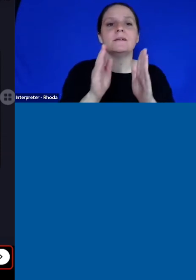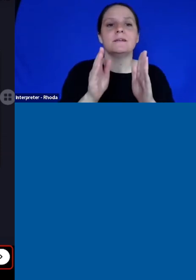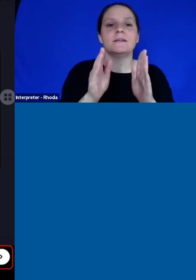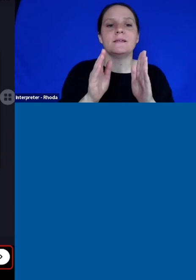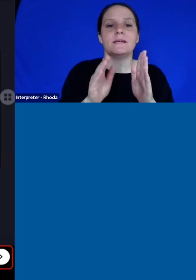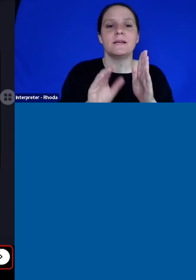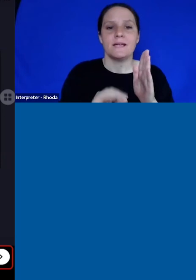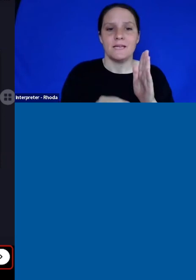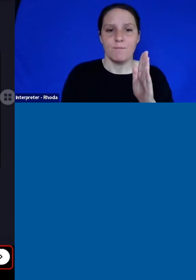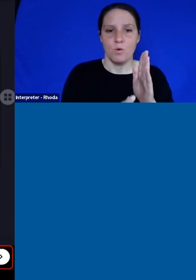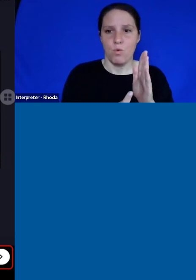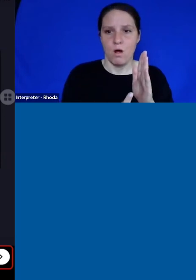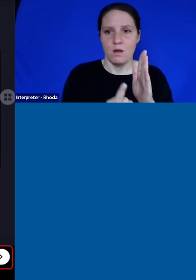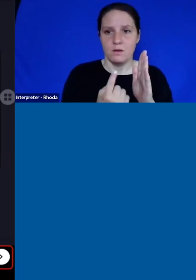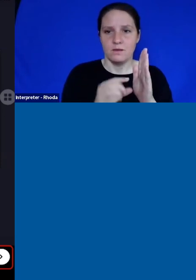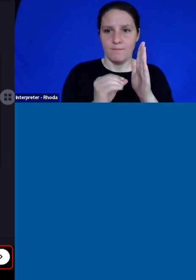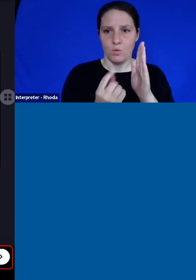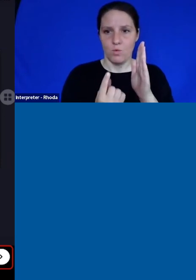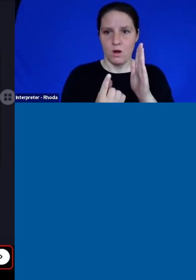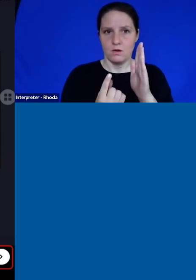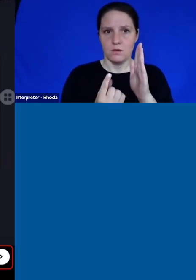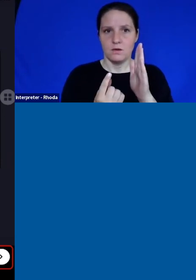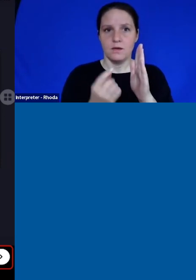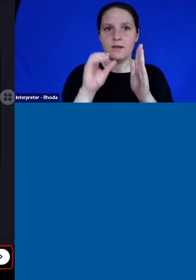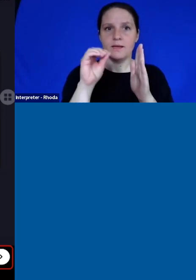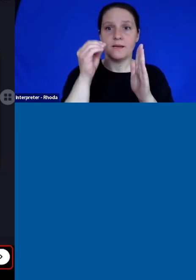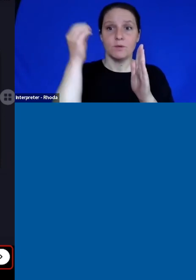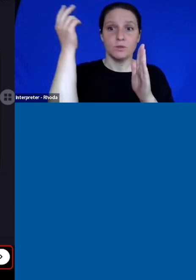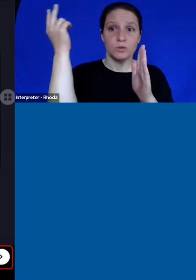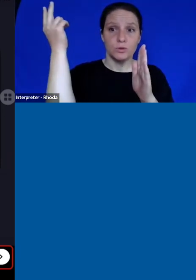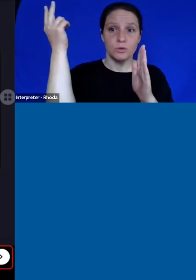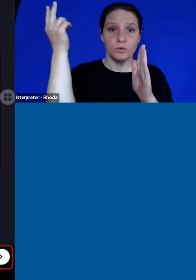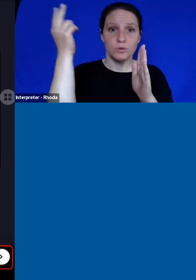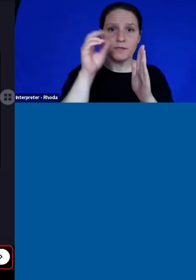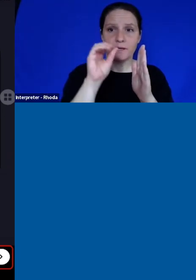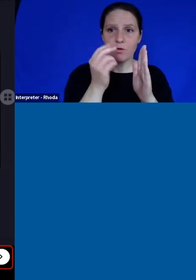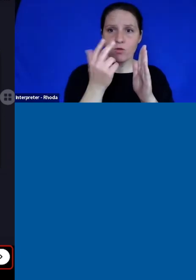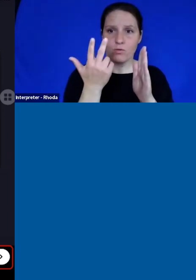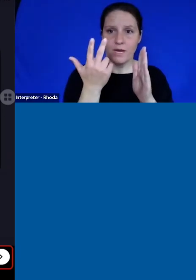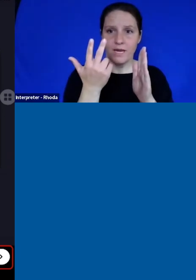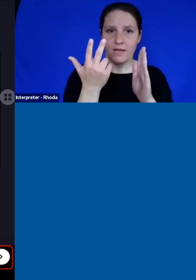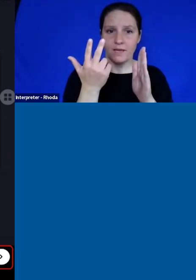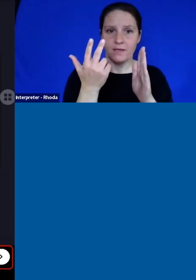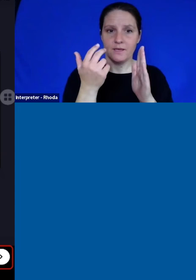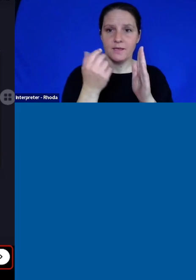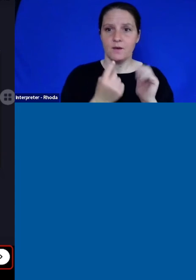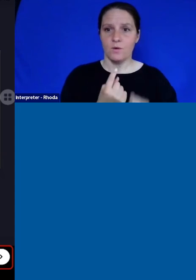I have a number two labeled at the top corner, and then a number three labeled for the dialogue box that will pop up. So in number one,